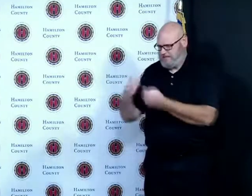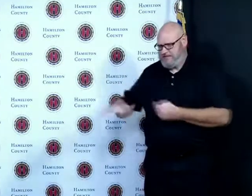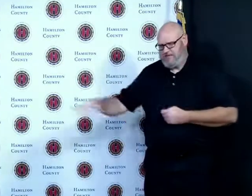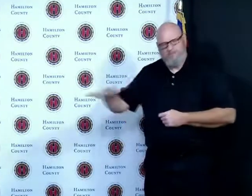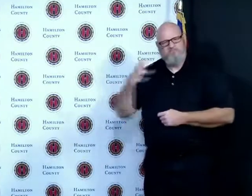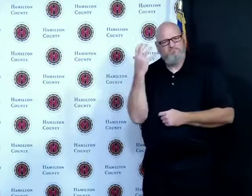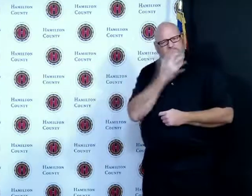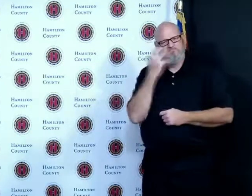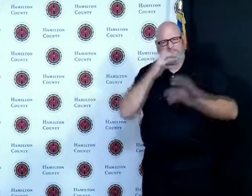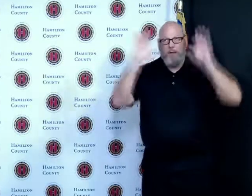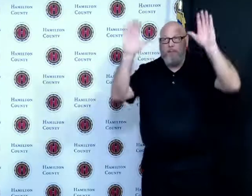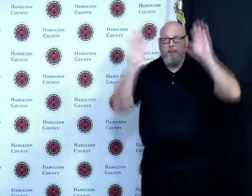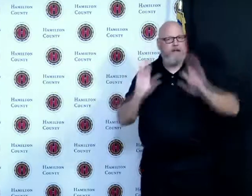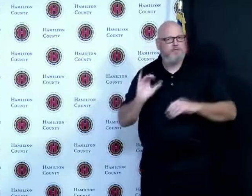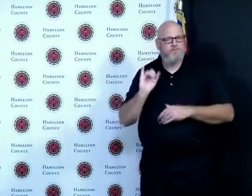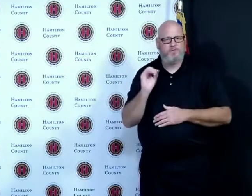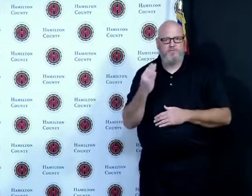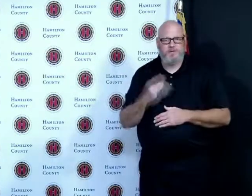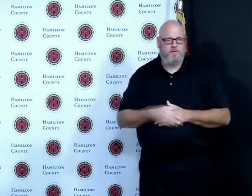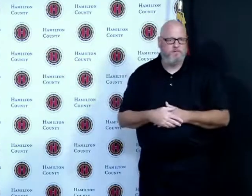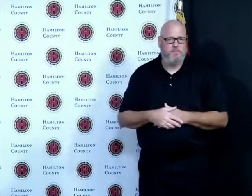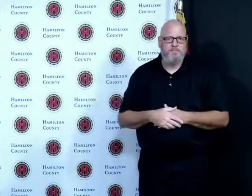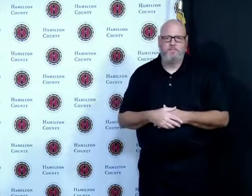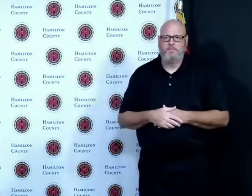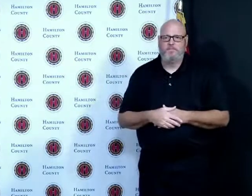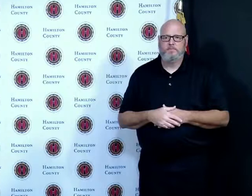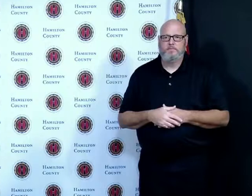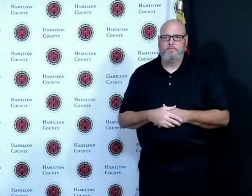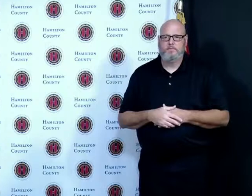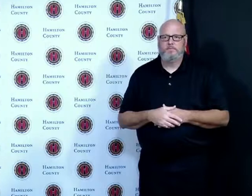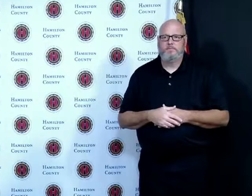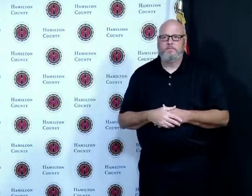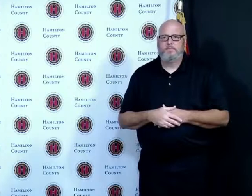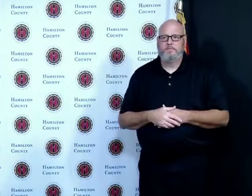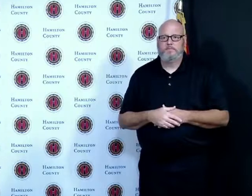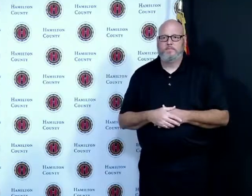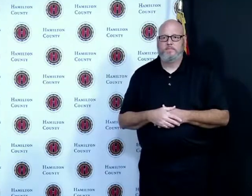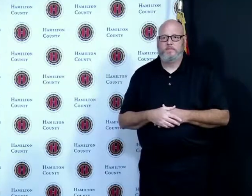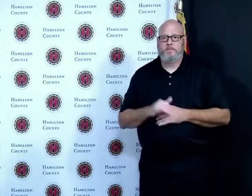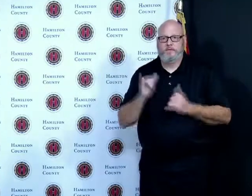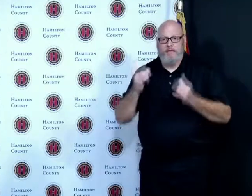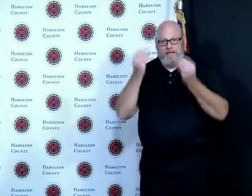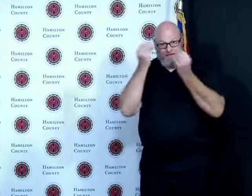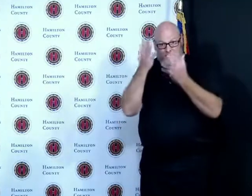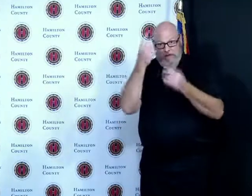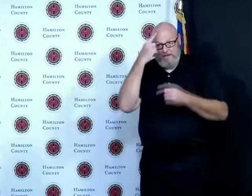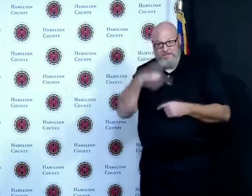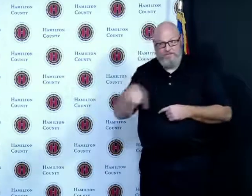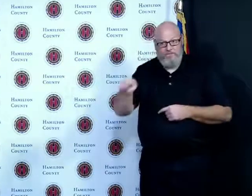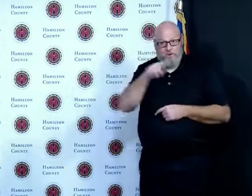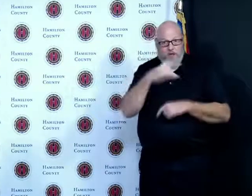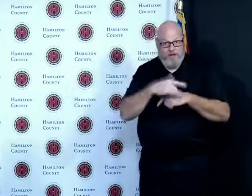the information that you need so you know that's kind of where we sit it's a challenging time